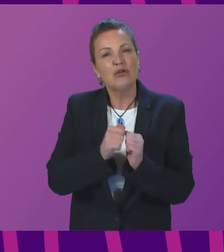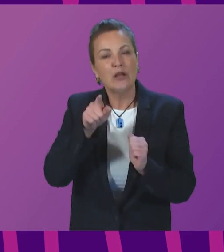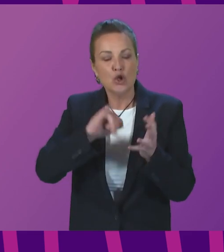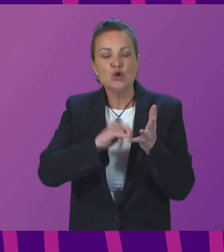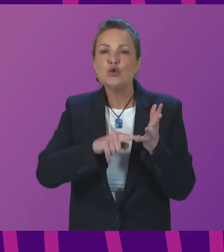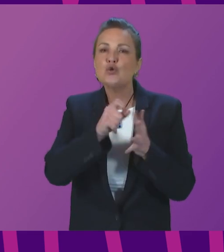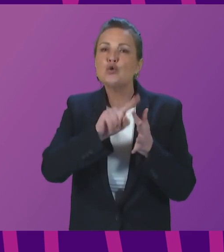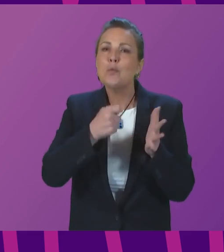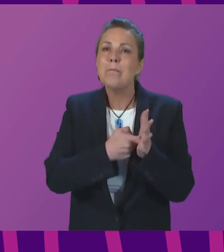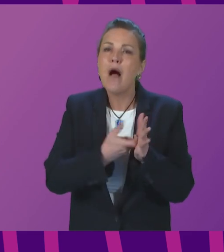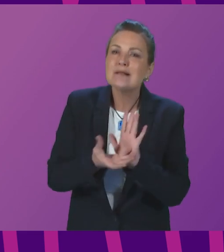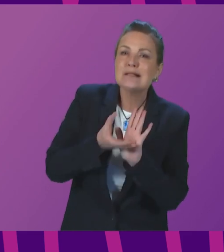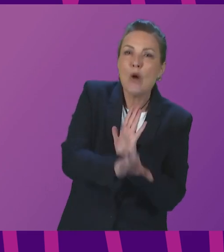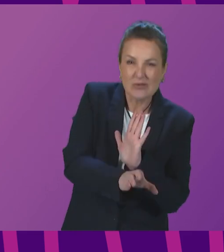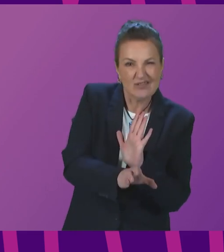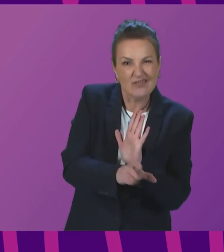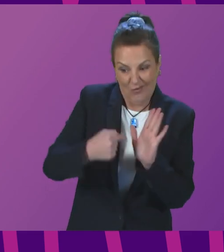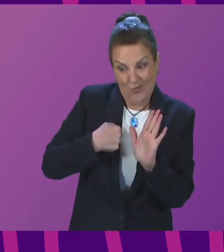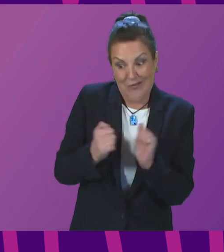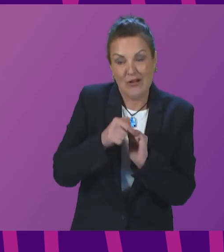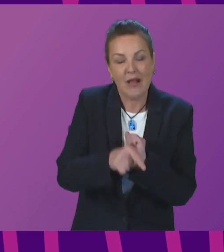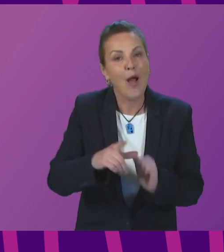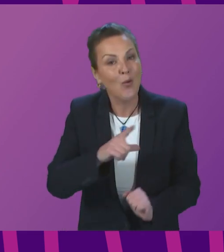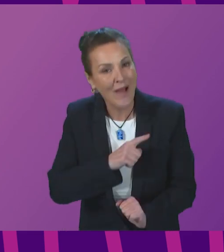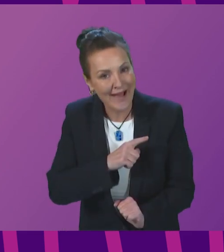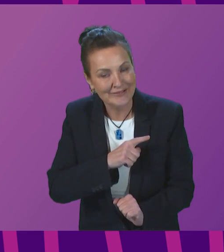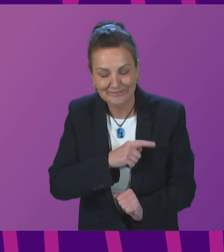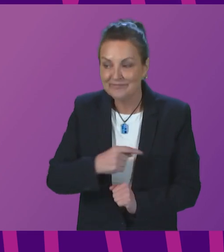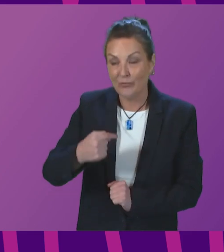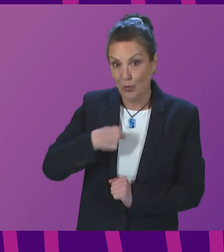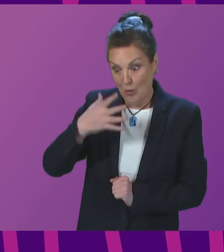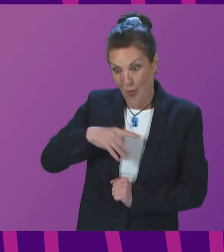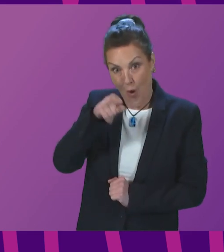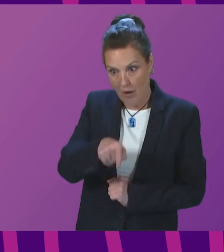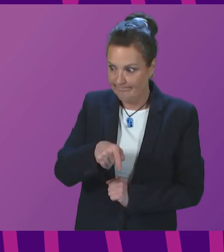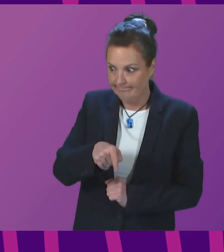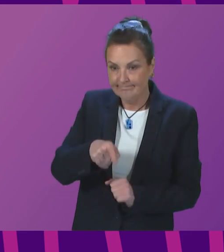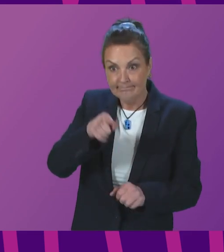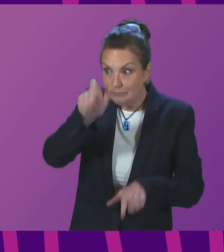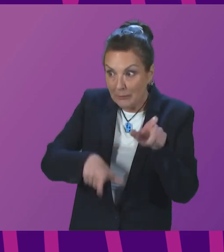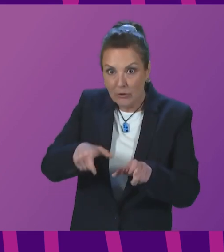that we could have an approach that gets people to Scotland quickly and accommodates them